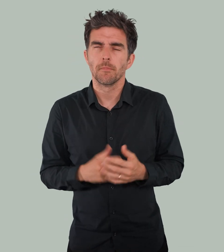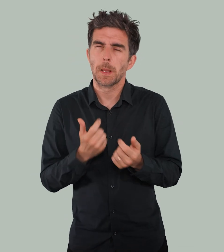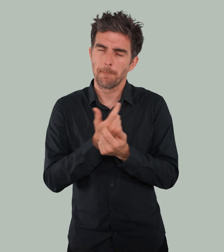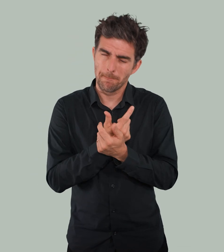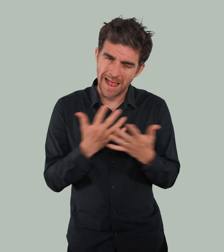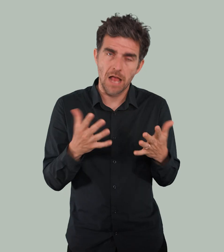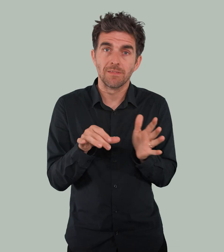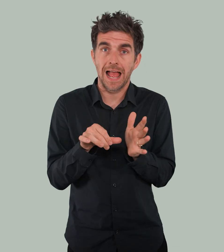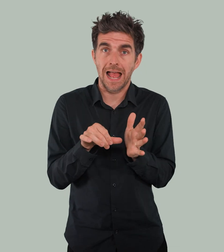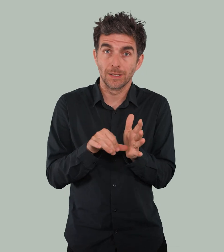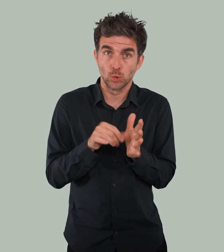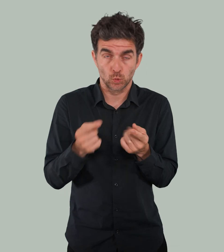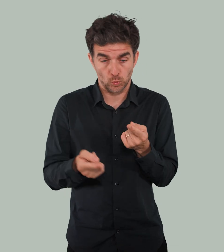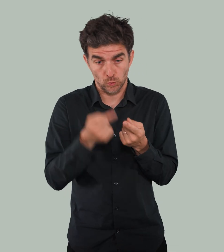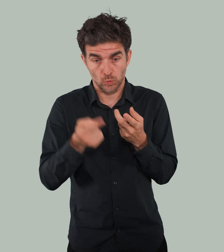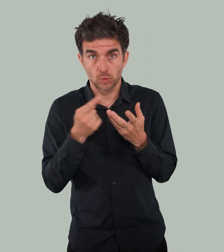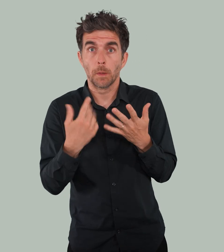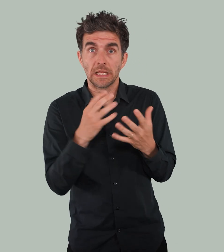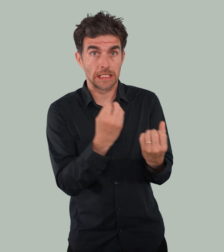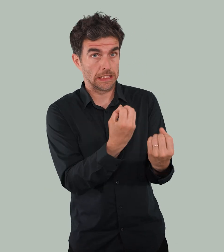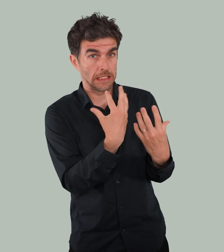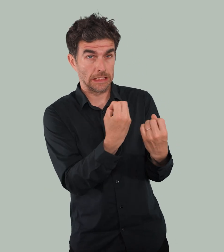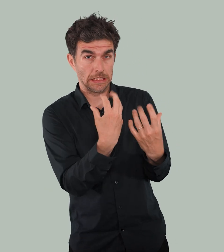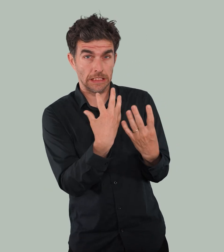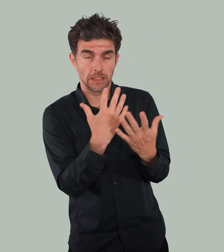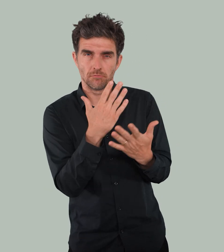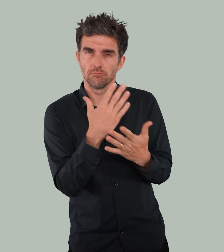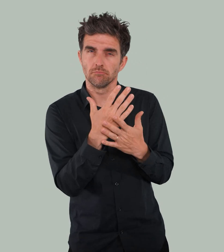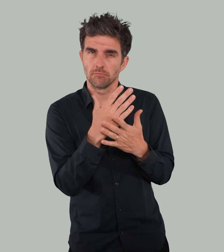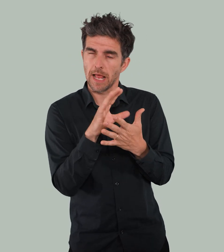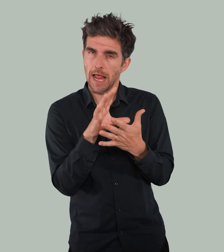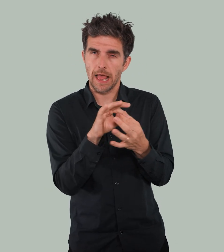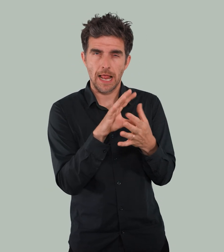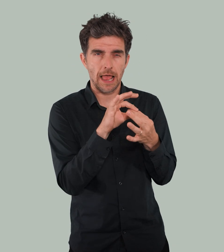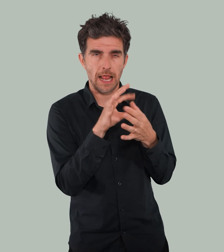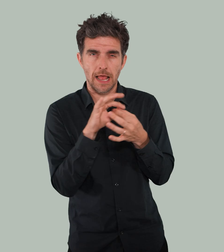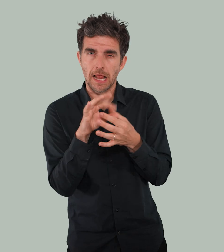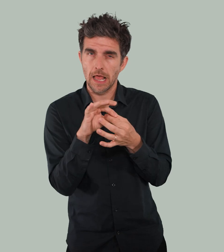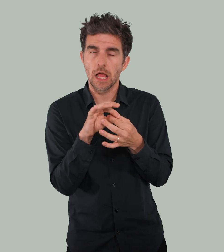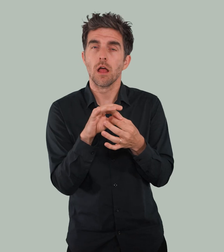Many of the issues raised are inherently interconnected,